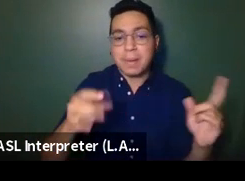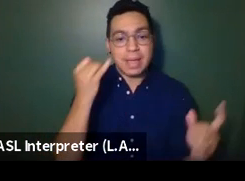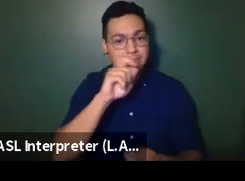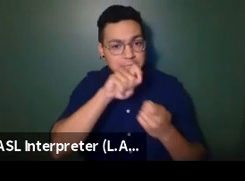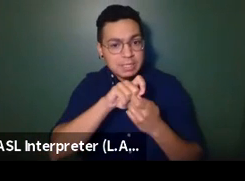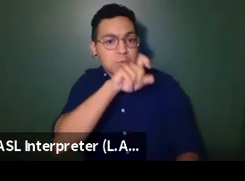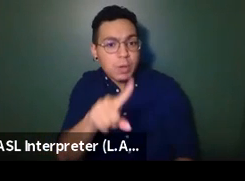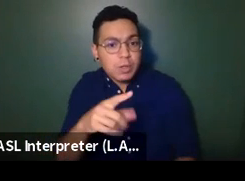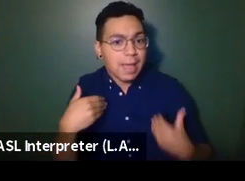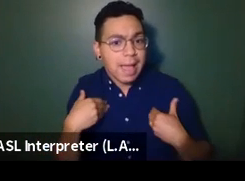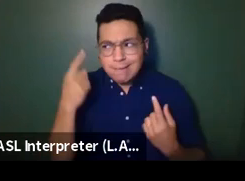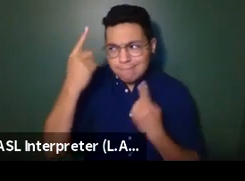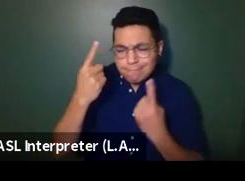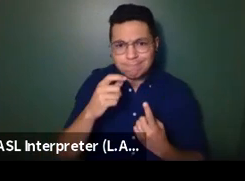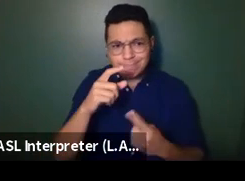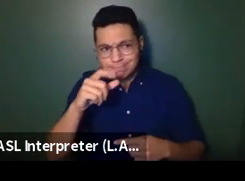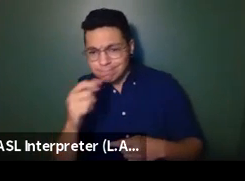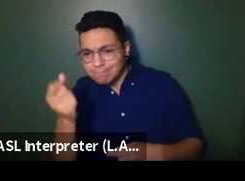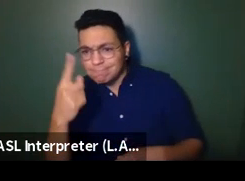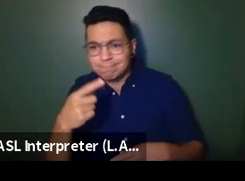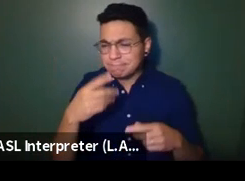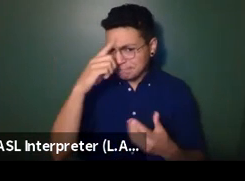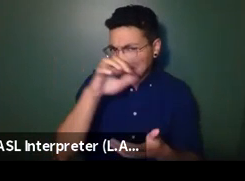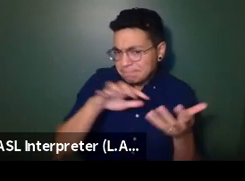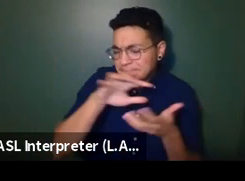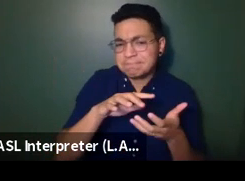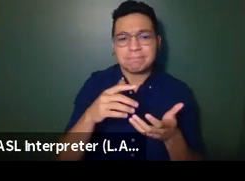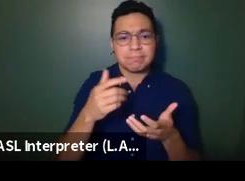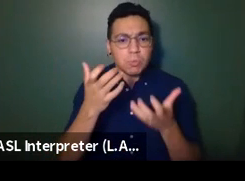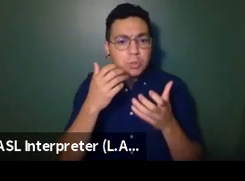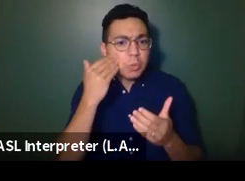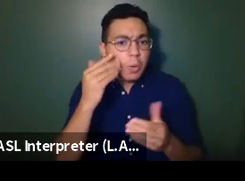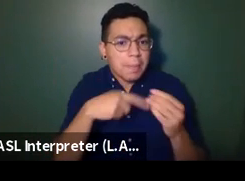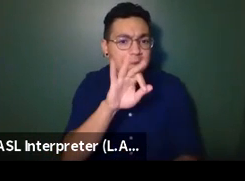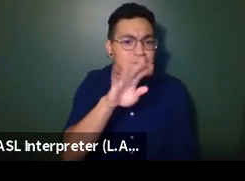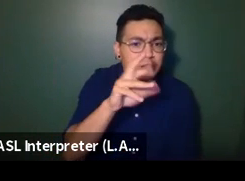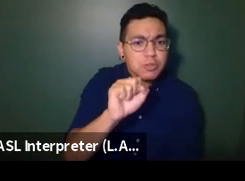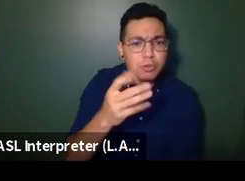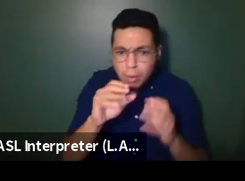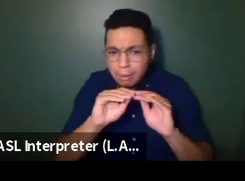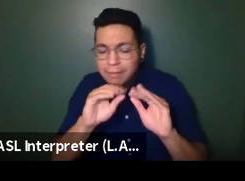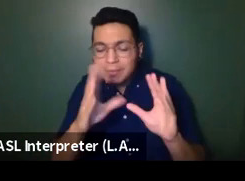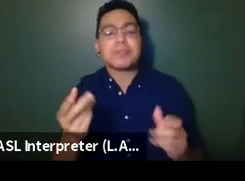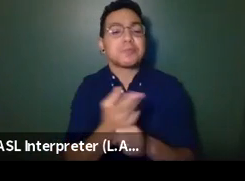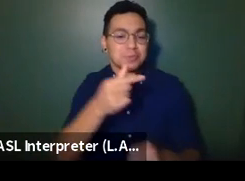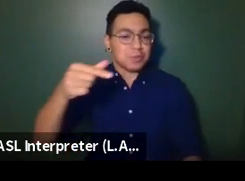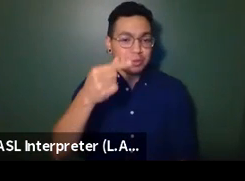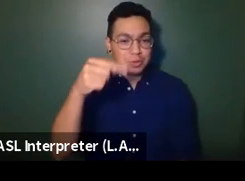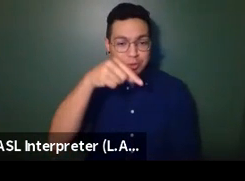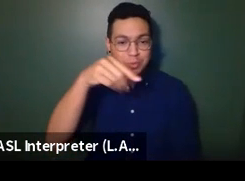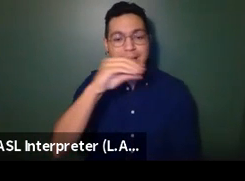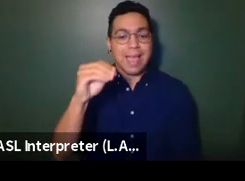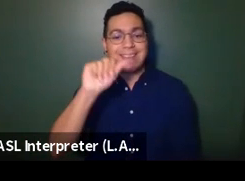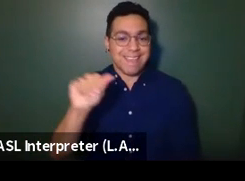Jeff Crawford: especially about Google today or the features we're doing or you really want more clarity on something, please use the Q&A for questions about the content for today.